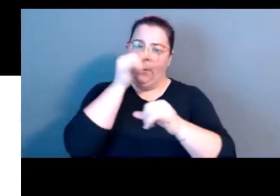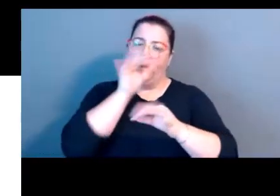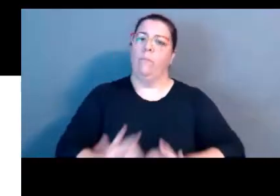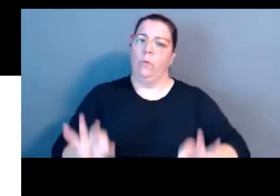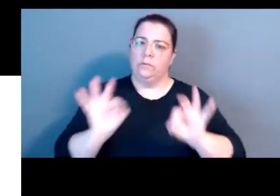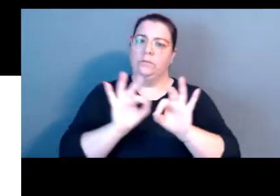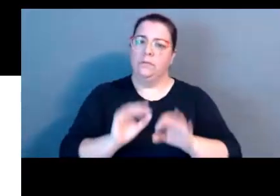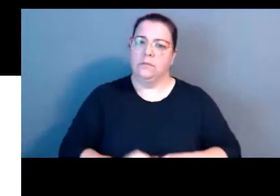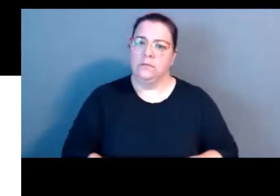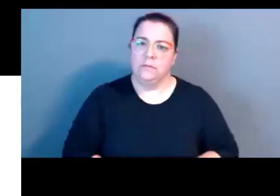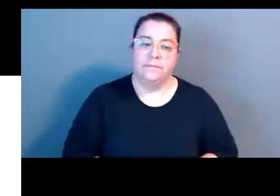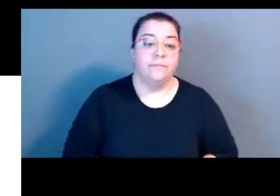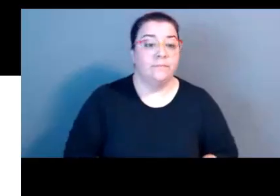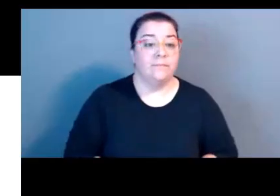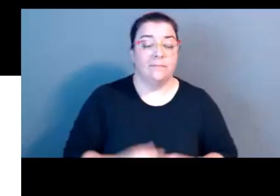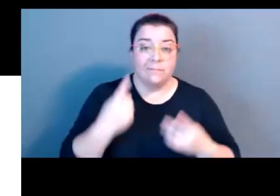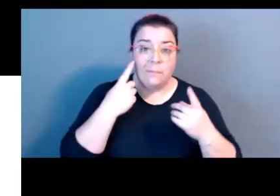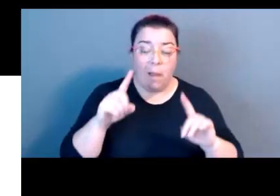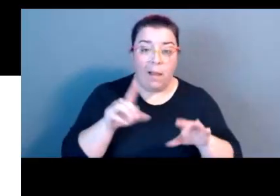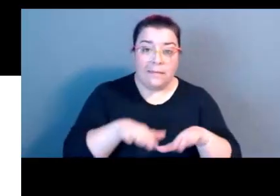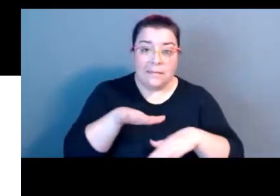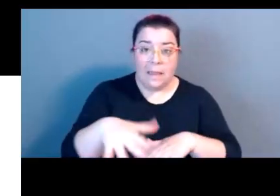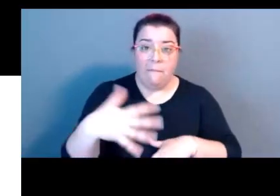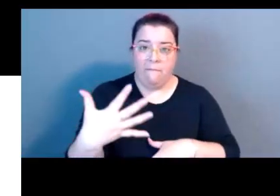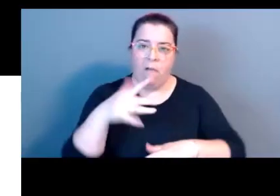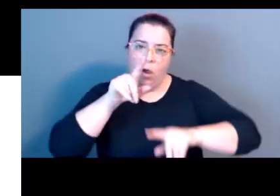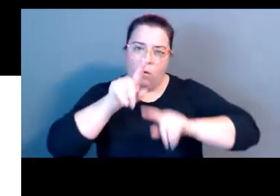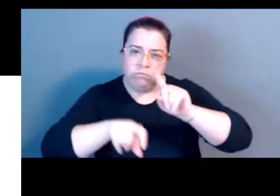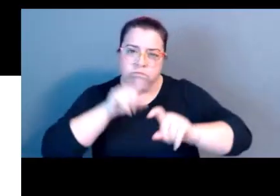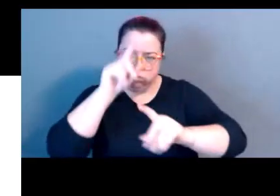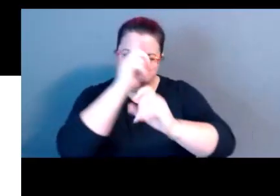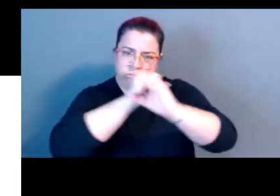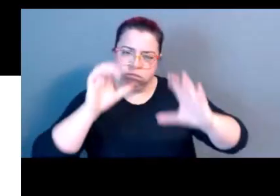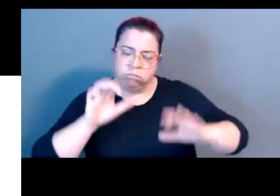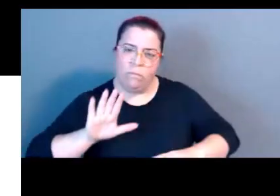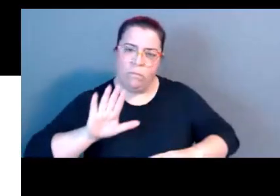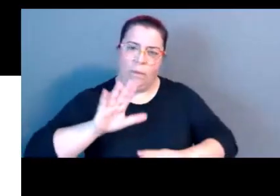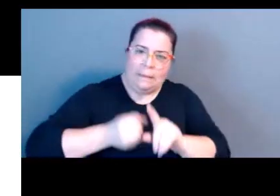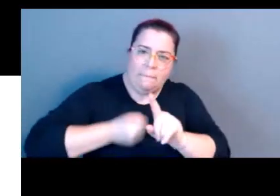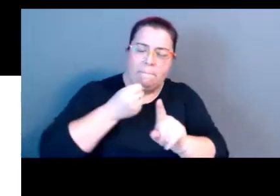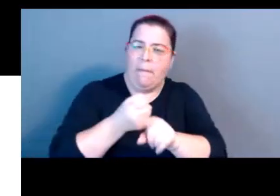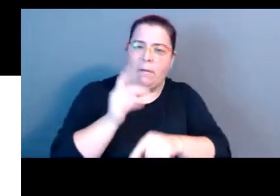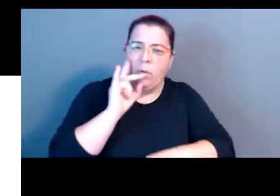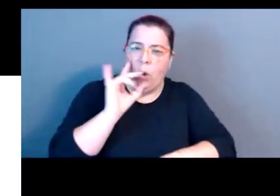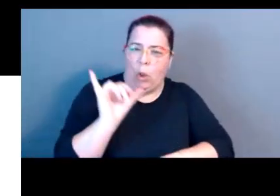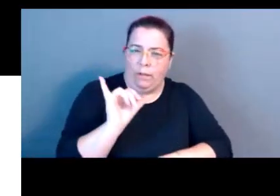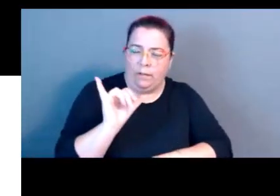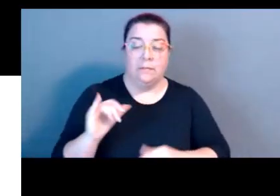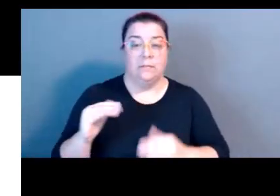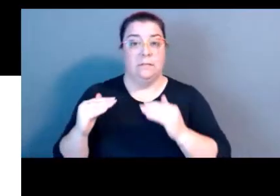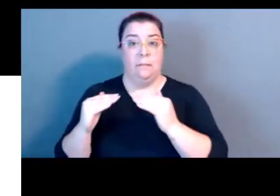This section is really important in demonstrating to the peer assessors how